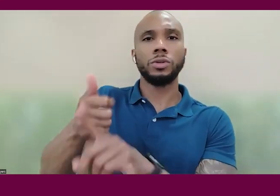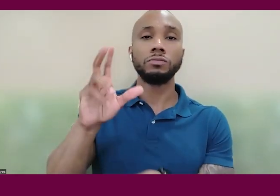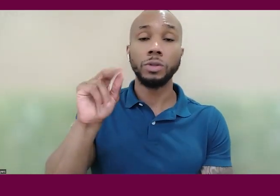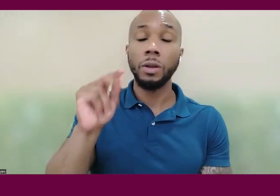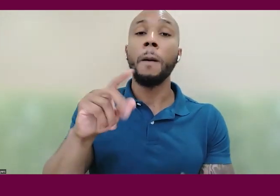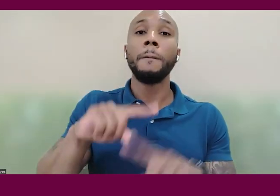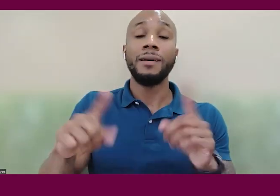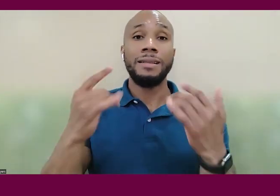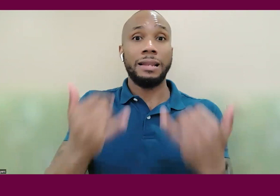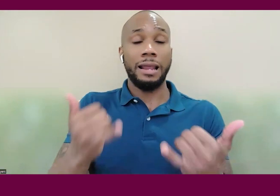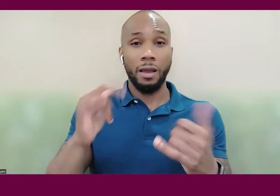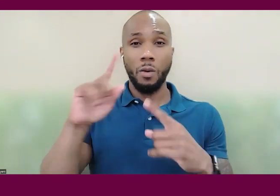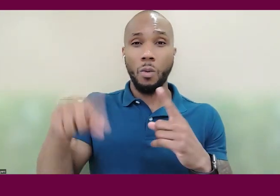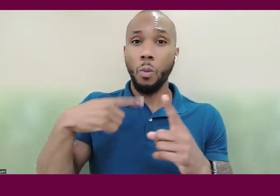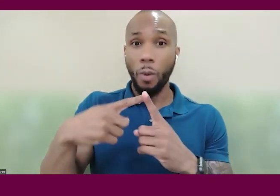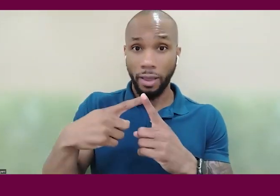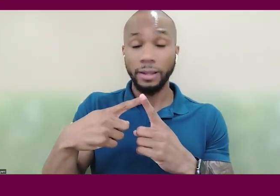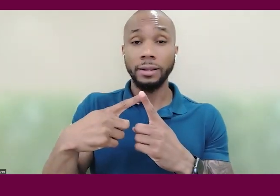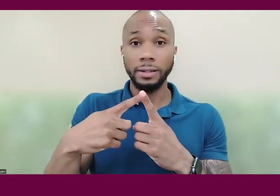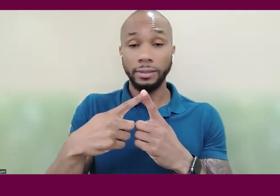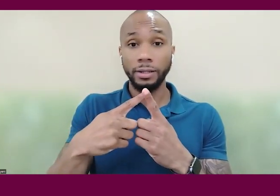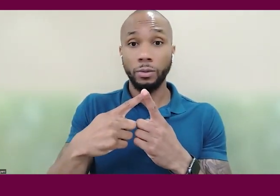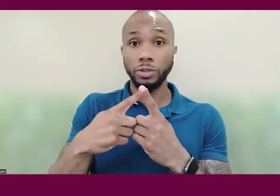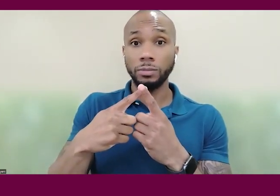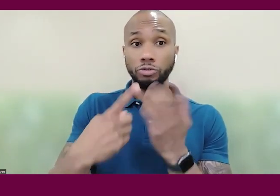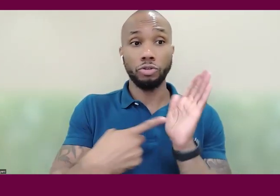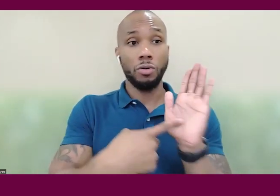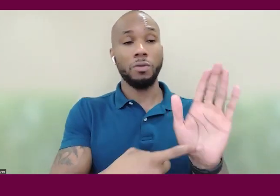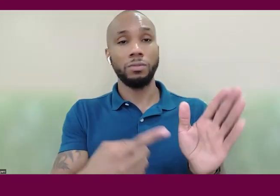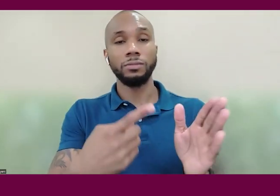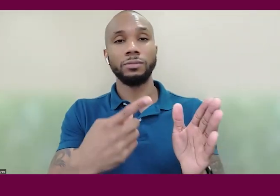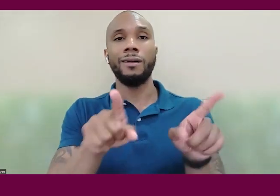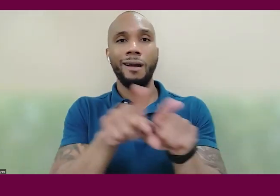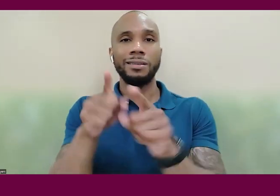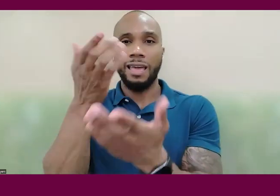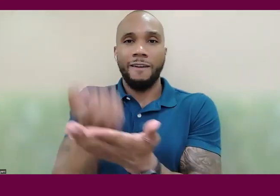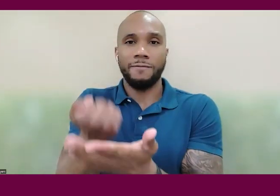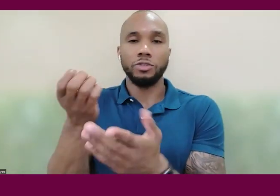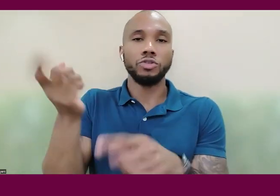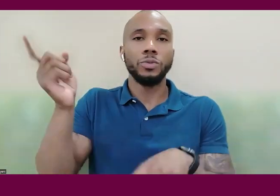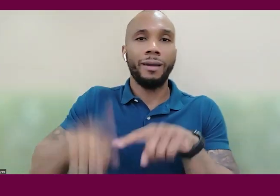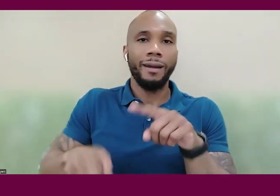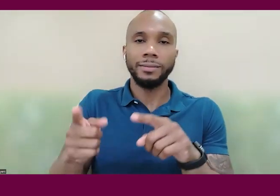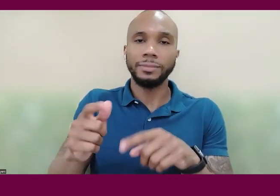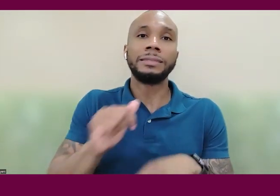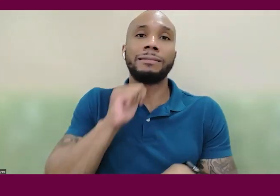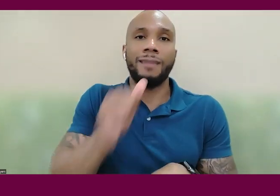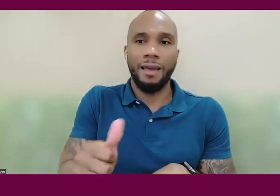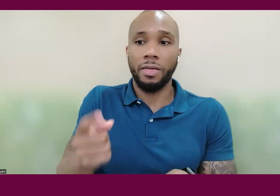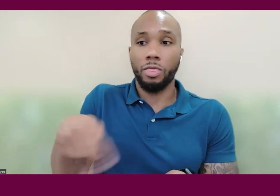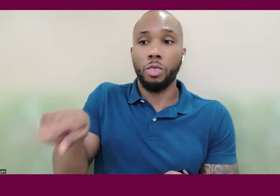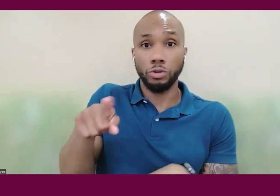It was now, when this was presented as evidence, it cannot be denied that these are children